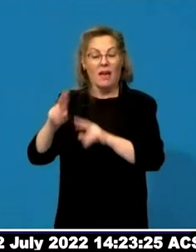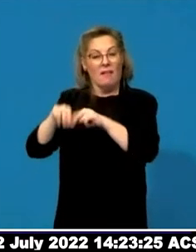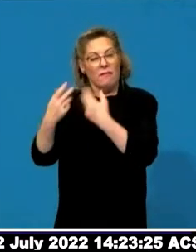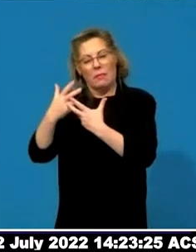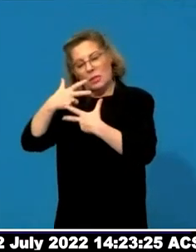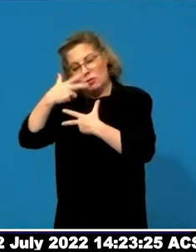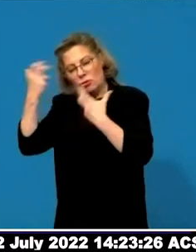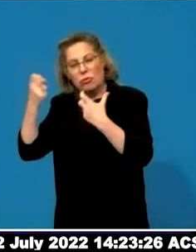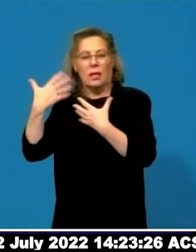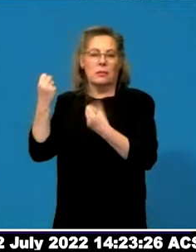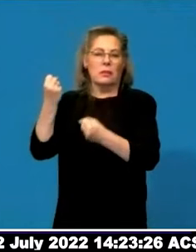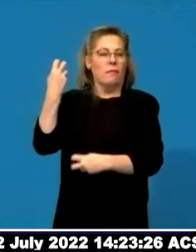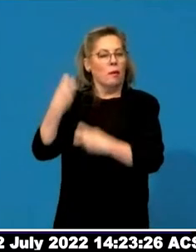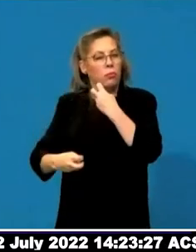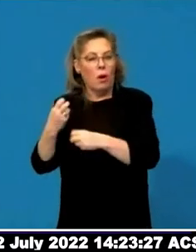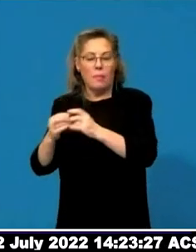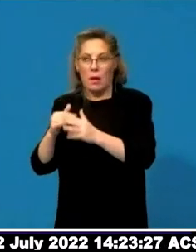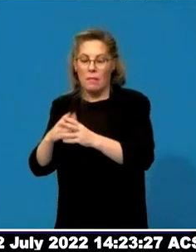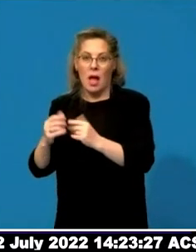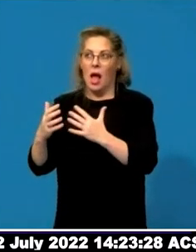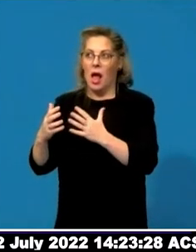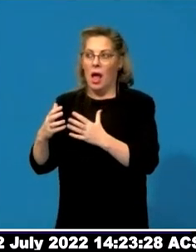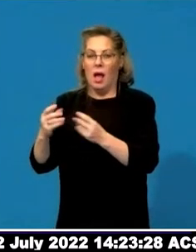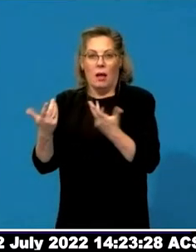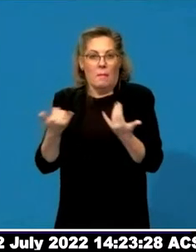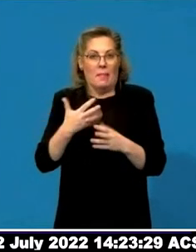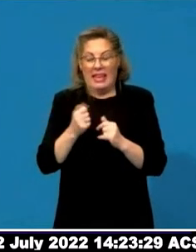because there's 16 people in a three-bedroom house